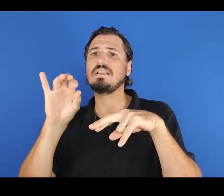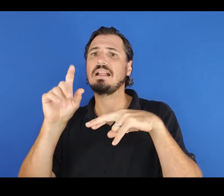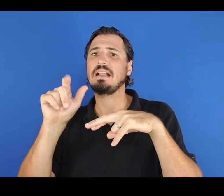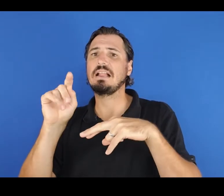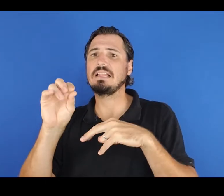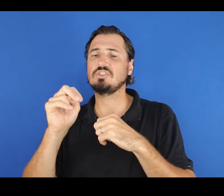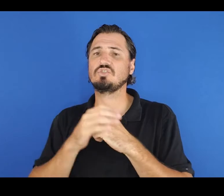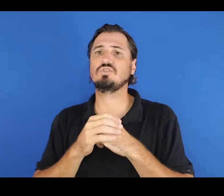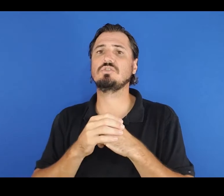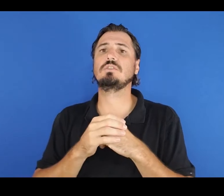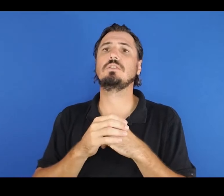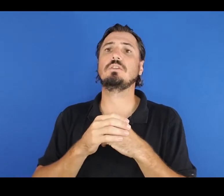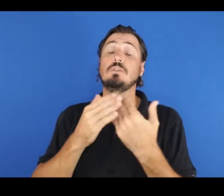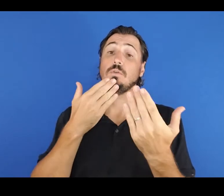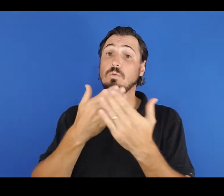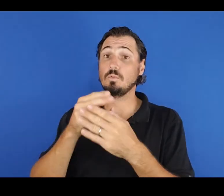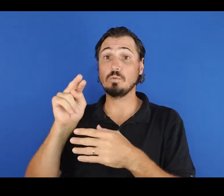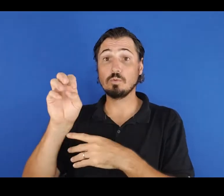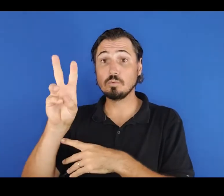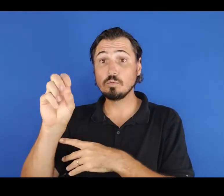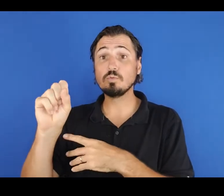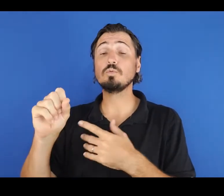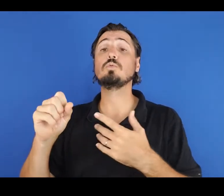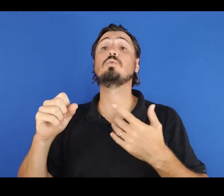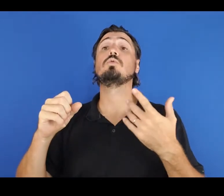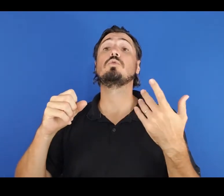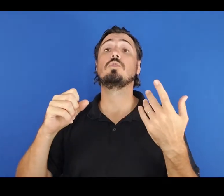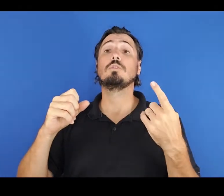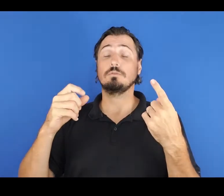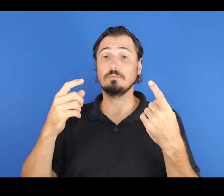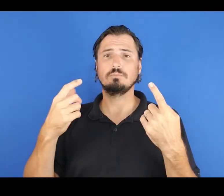Some good news in our collective effort to keep one another safe.